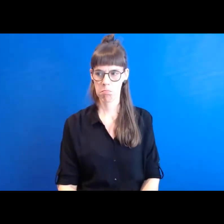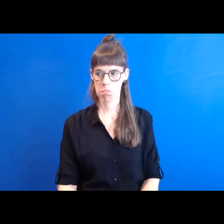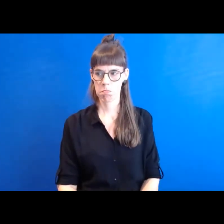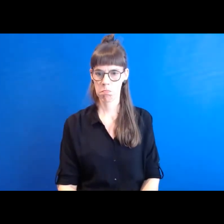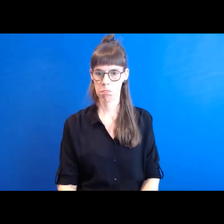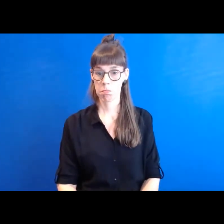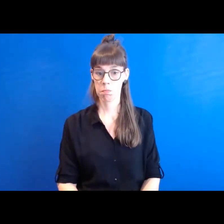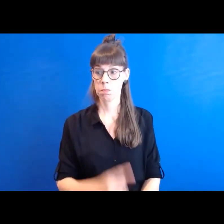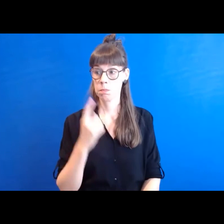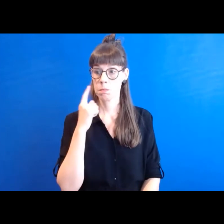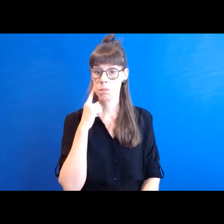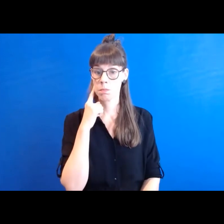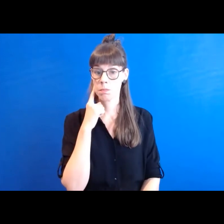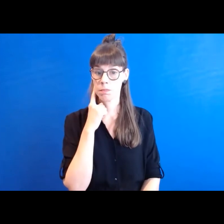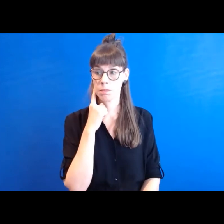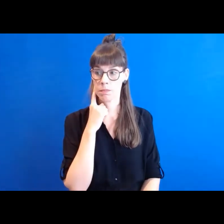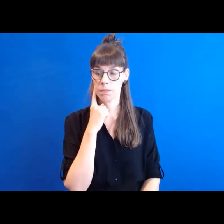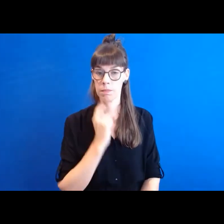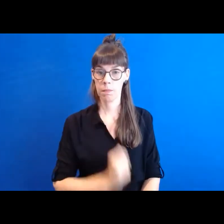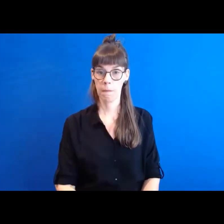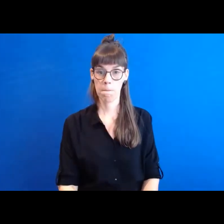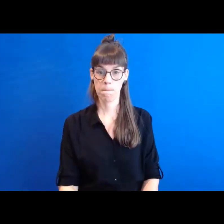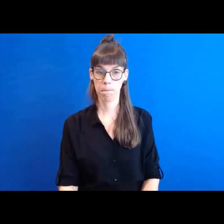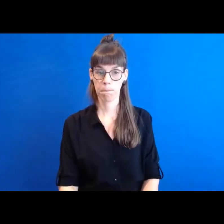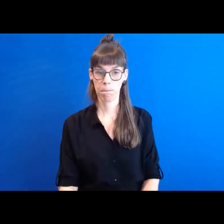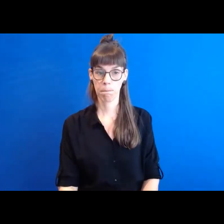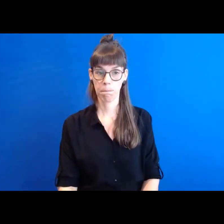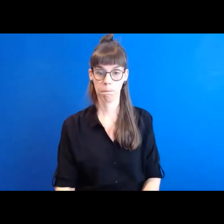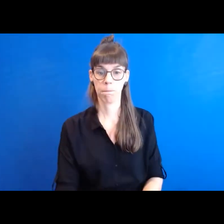. (Speaking non-English language) >> GABRIEL SOTO: I suggest